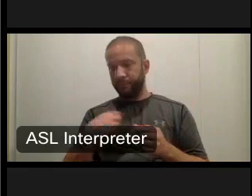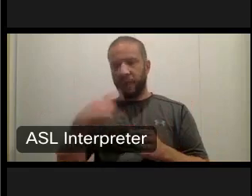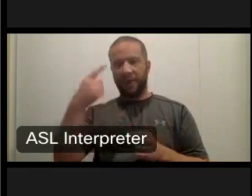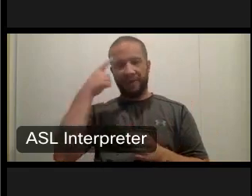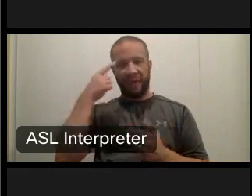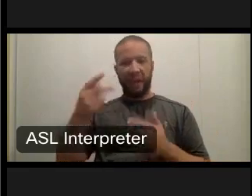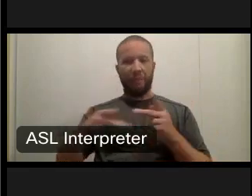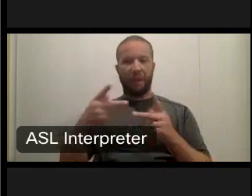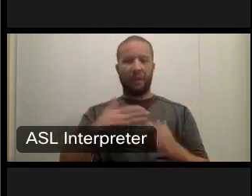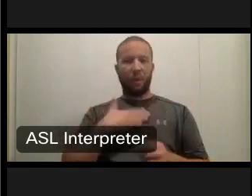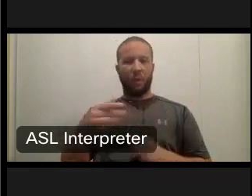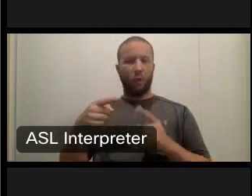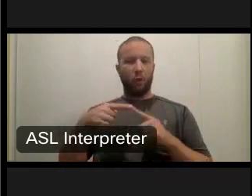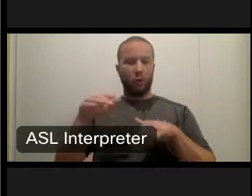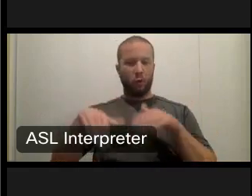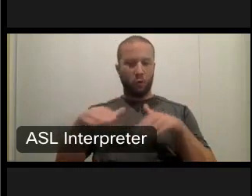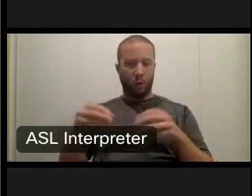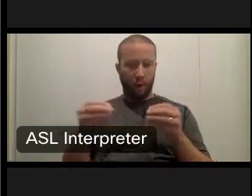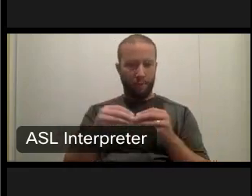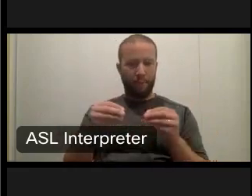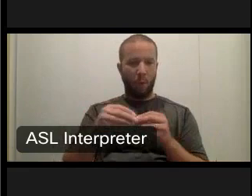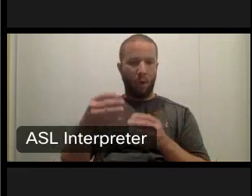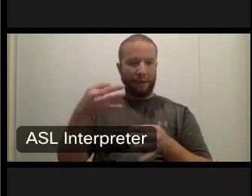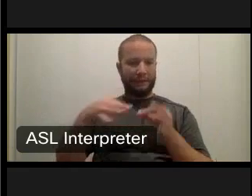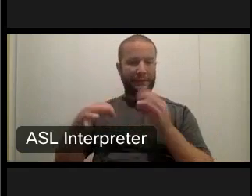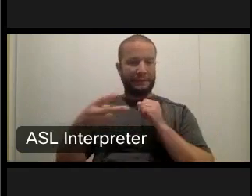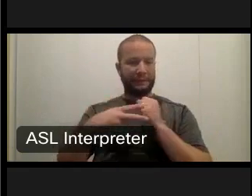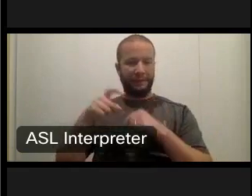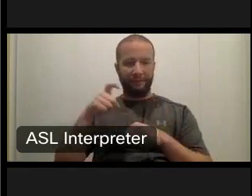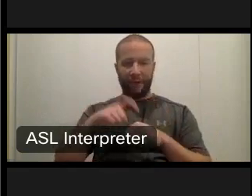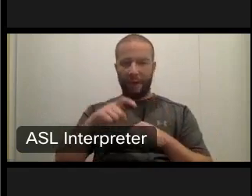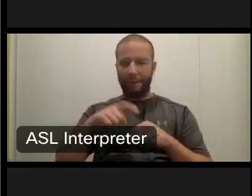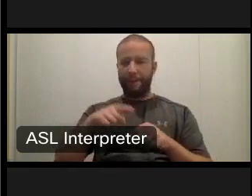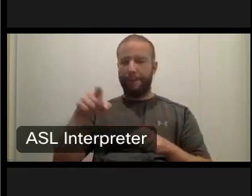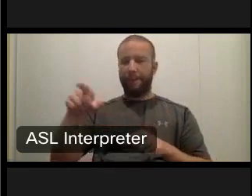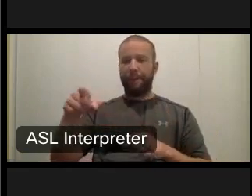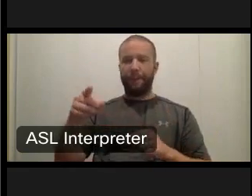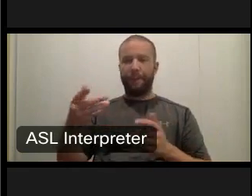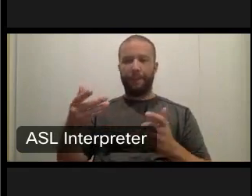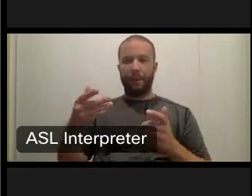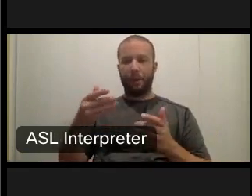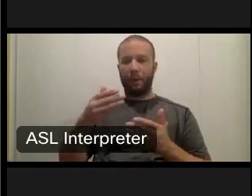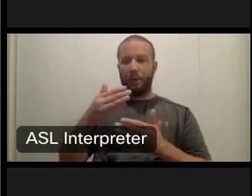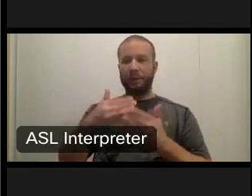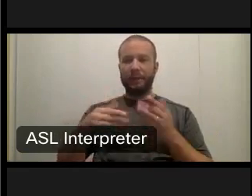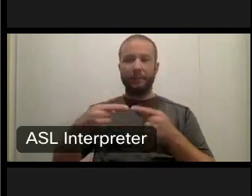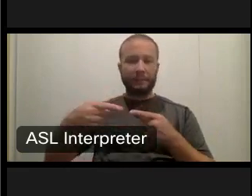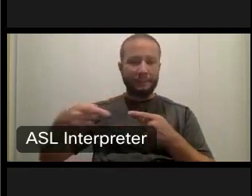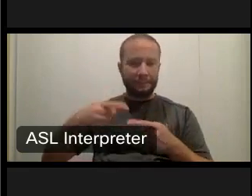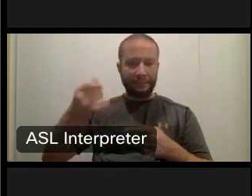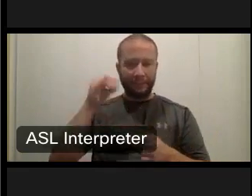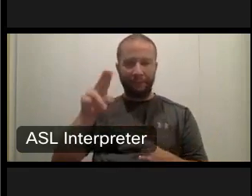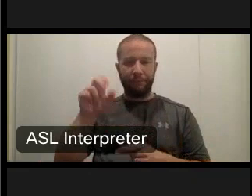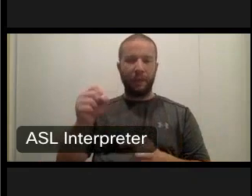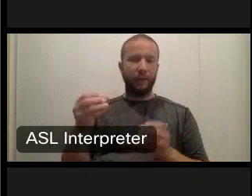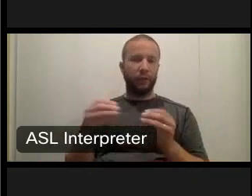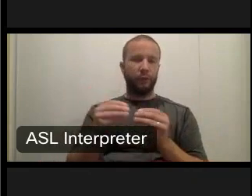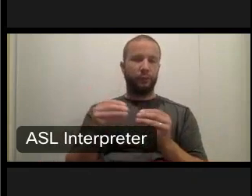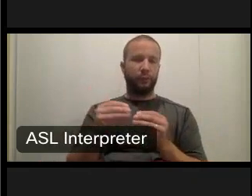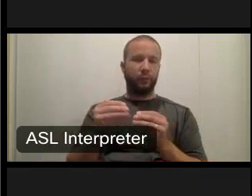would be willing to to walk or roll the extra feet if it means that the bus is going to be on